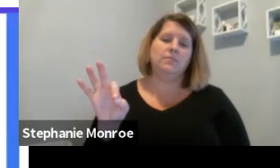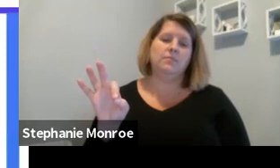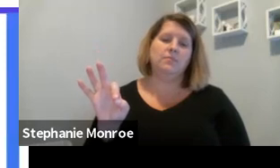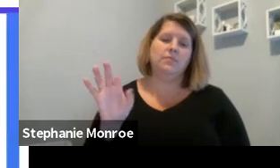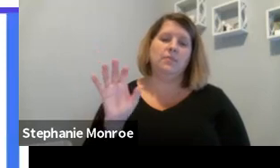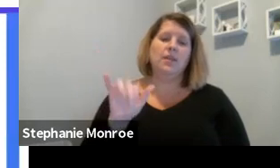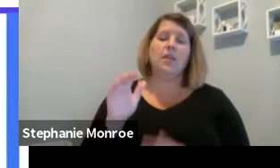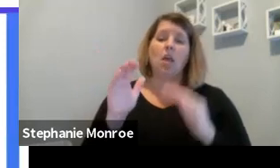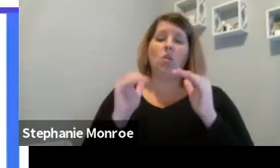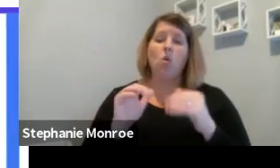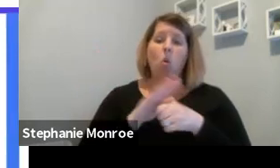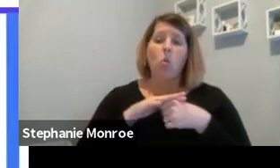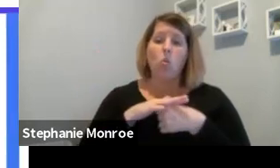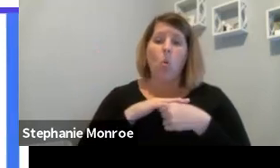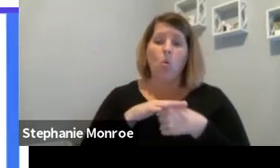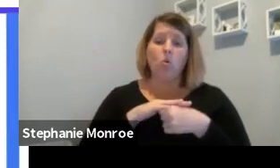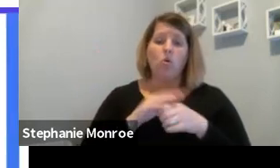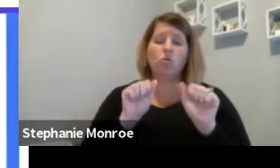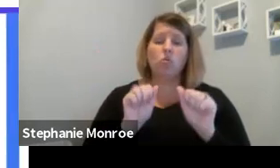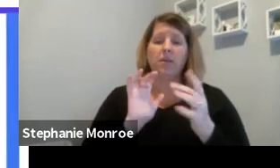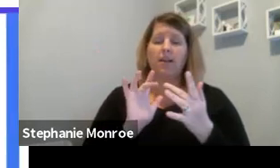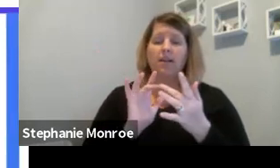At the local level, you can contact CVAC.